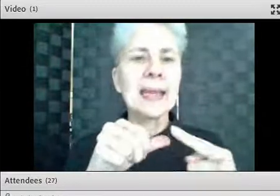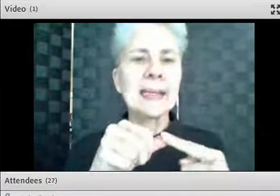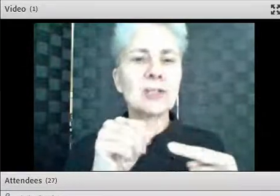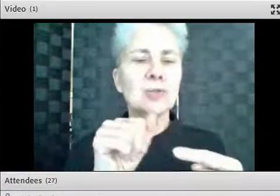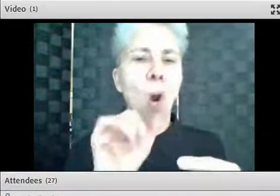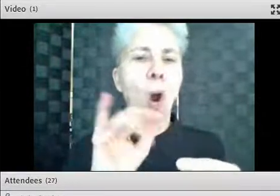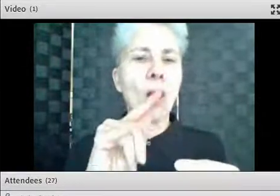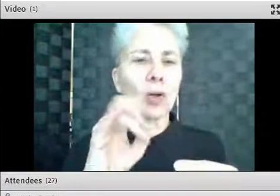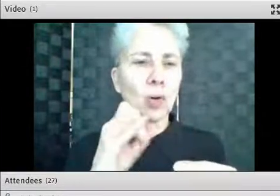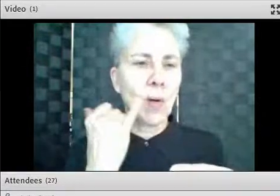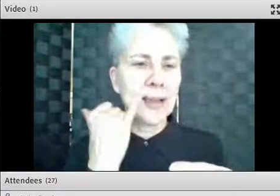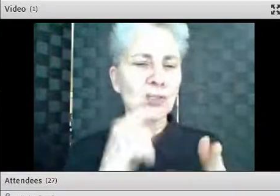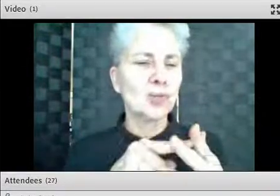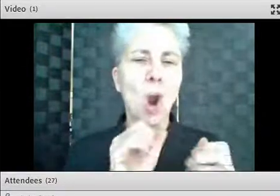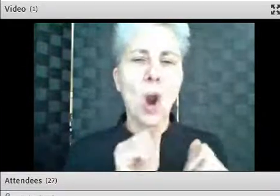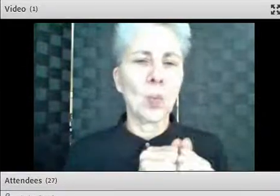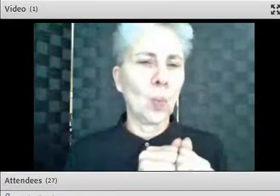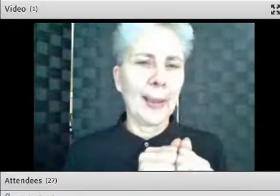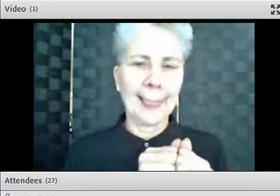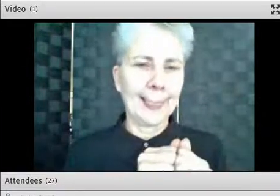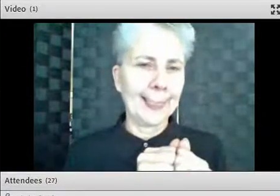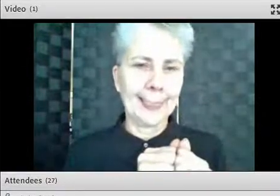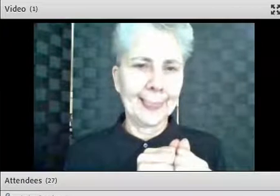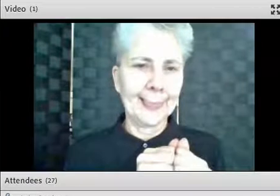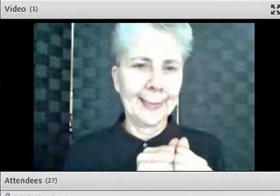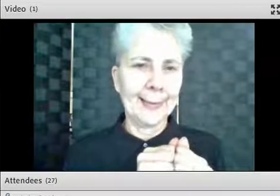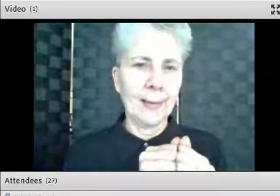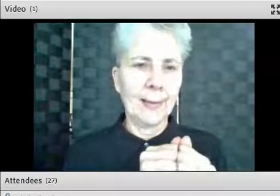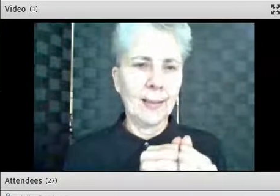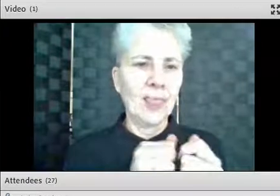if there is one and just start Cuttering, you know, after that initial article,